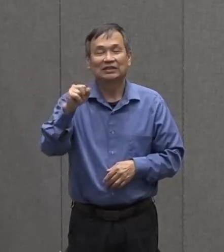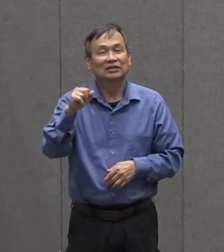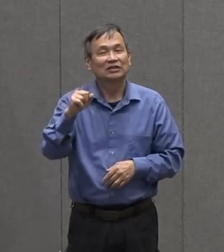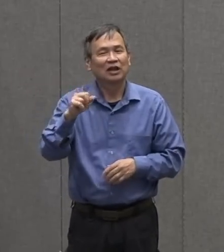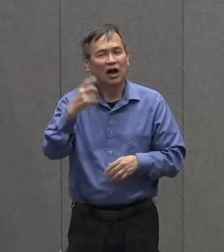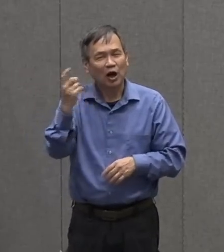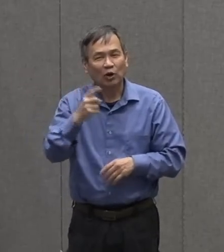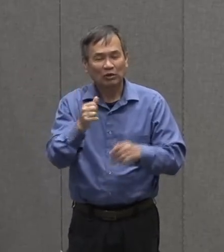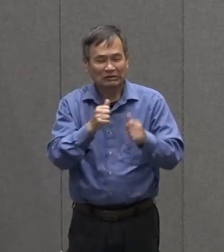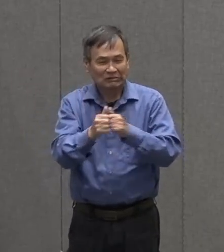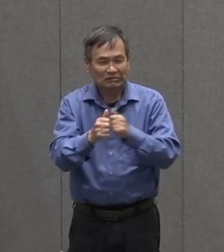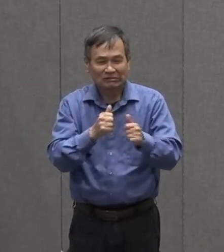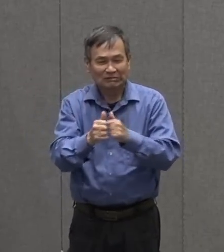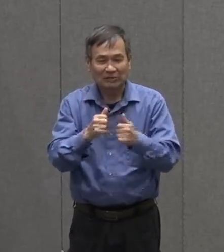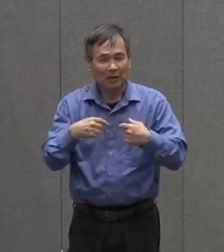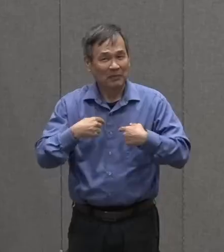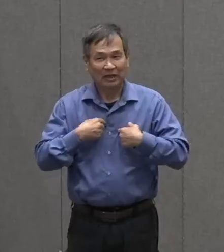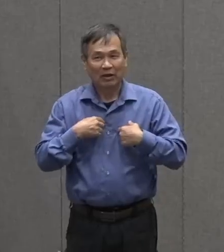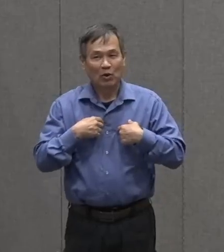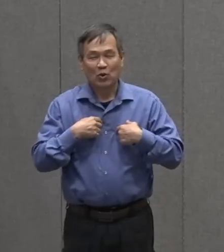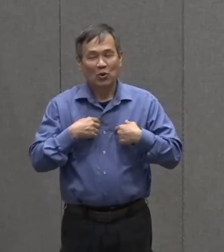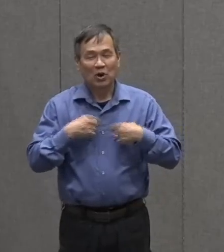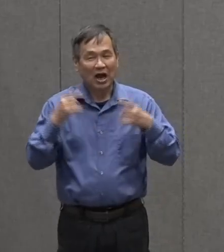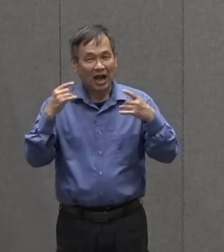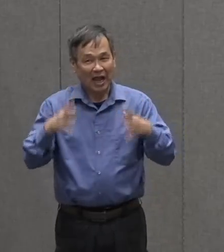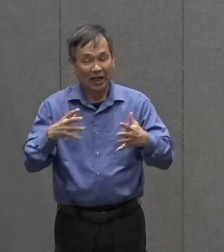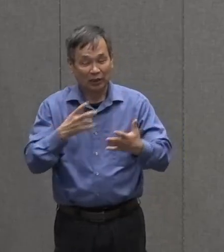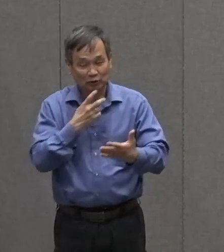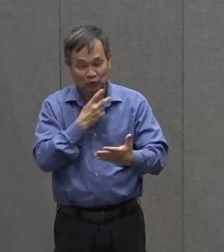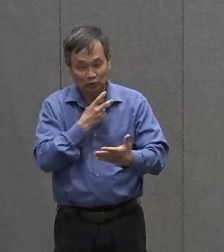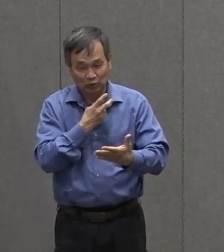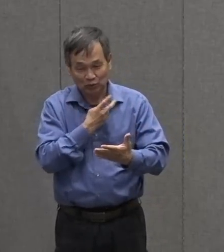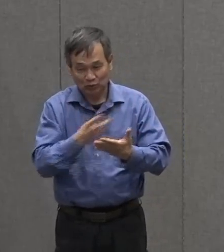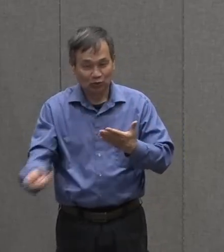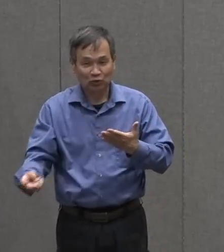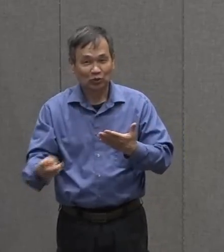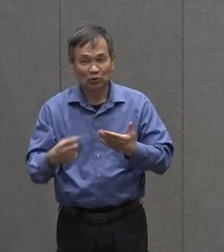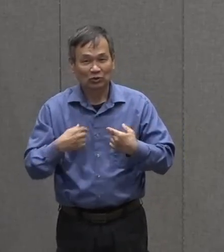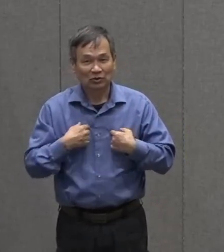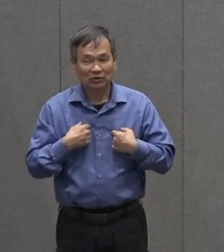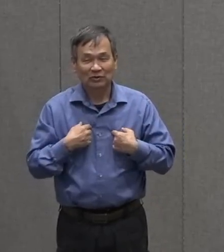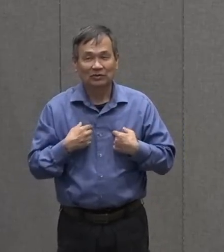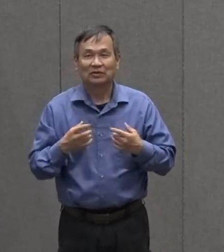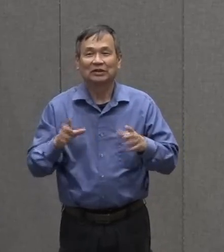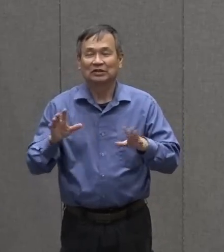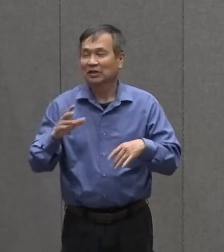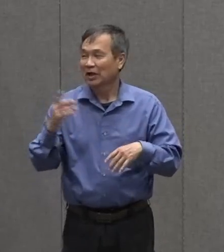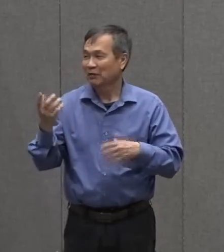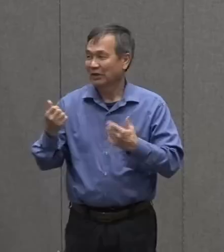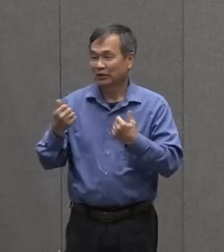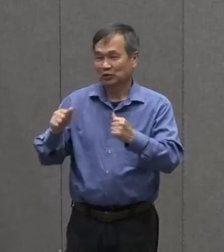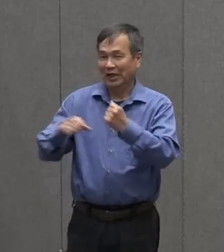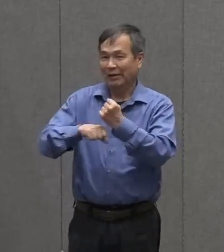I don't know about her, but I am. Yes. - And I admit that I'm very competitive. I always seem to want to win these games against her.